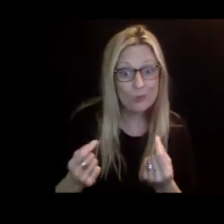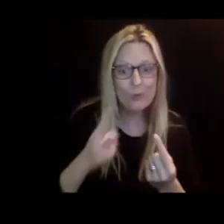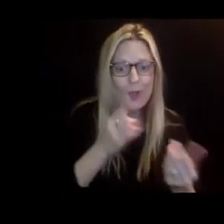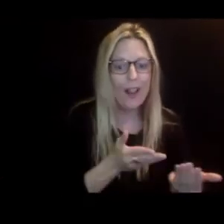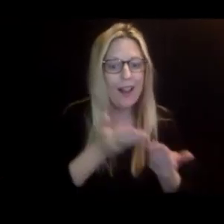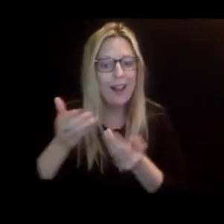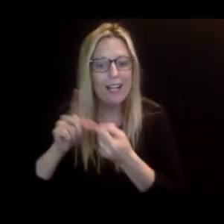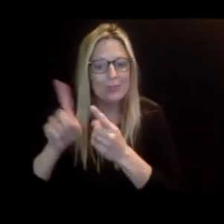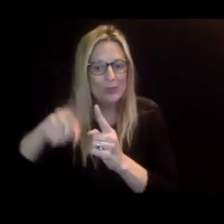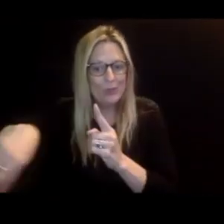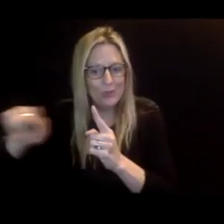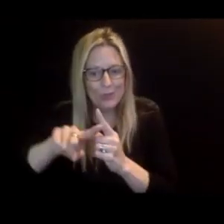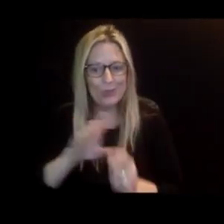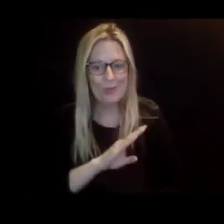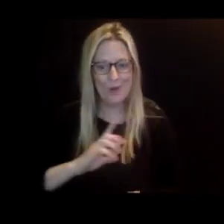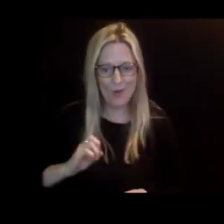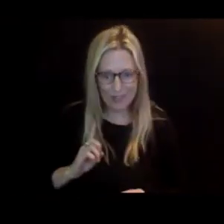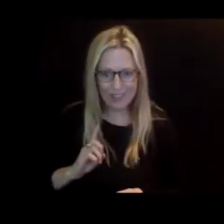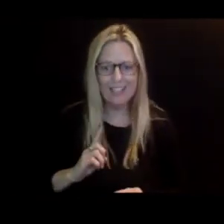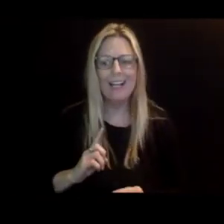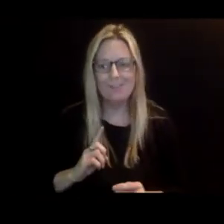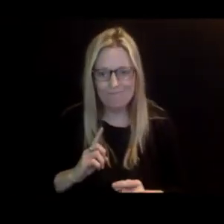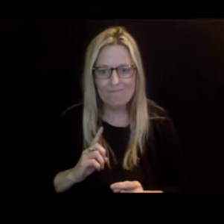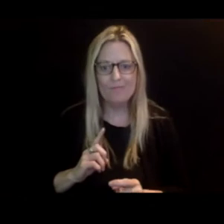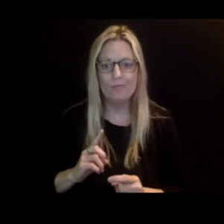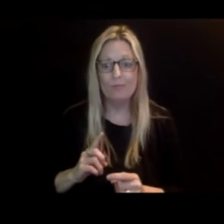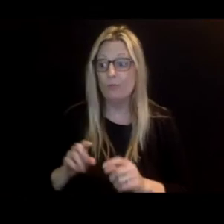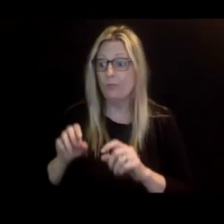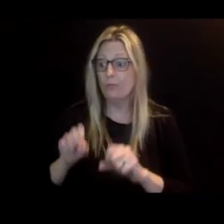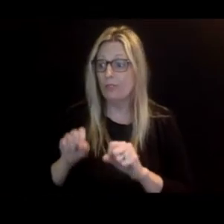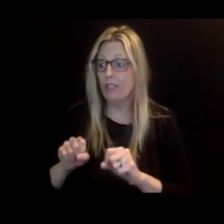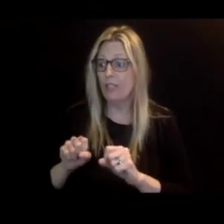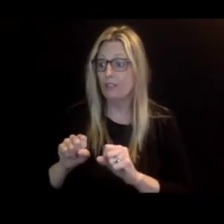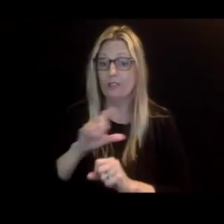are heard by us. This information will be brought to you the board. The information